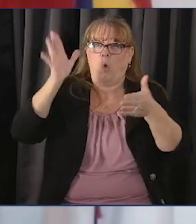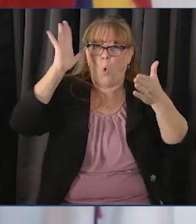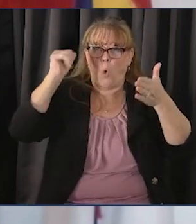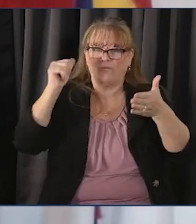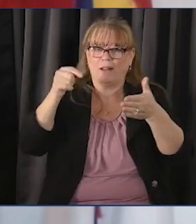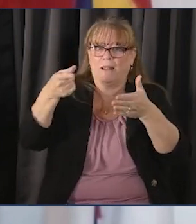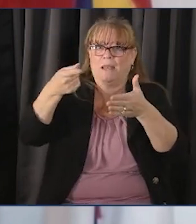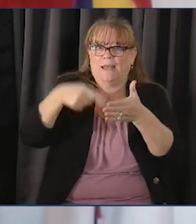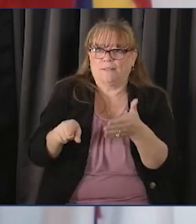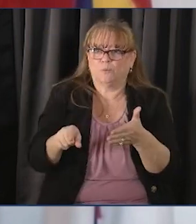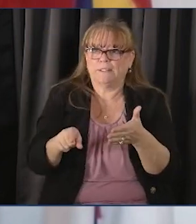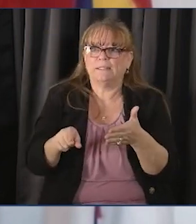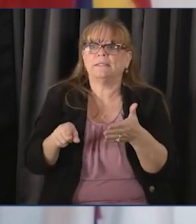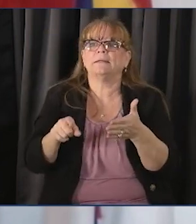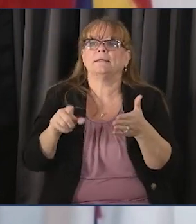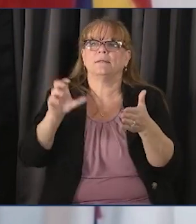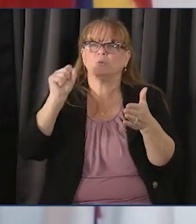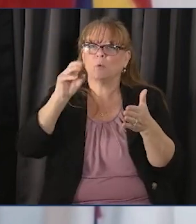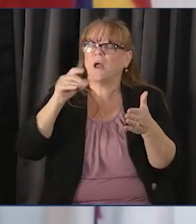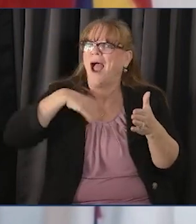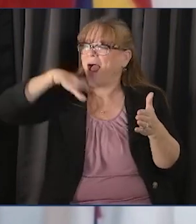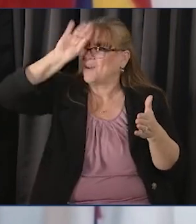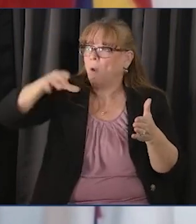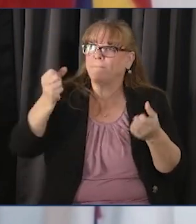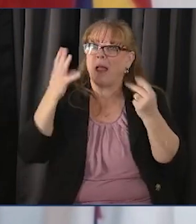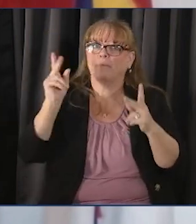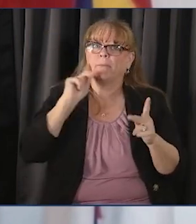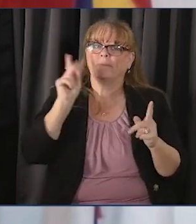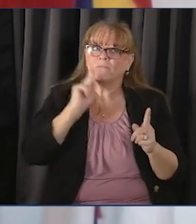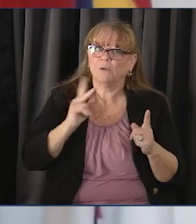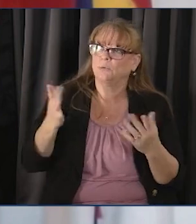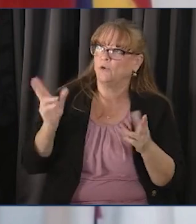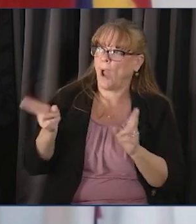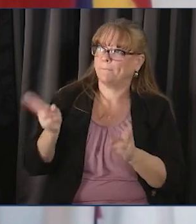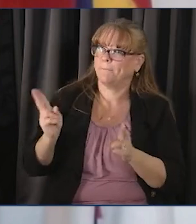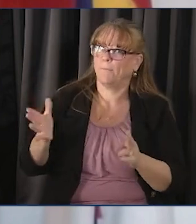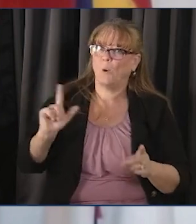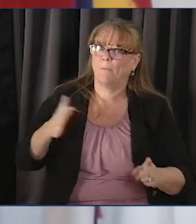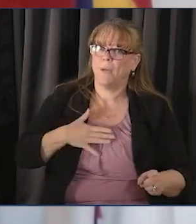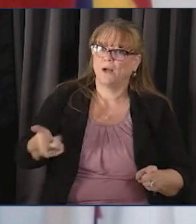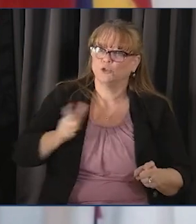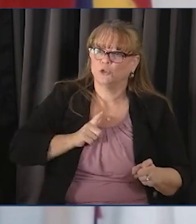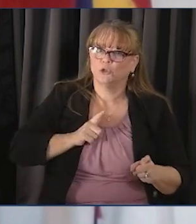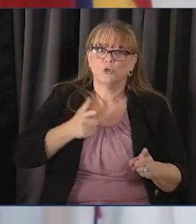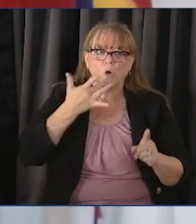that fortunate uh or lucky 80 000 who has their name called for an appointment uh or